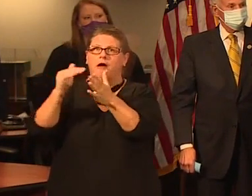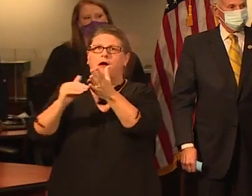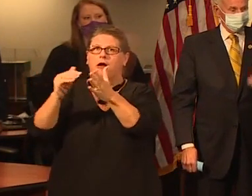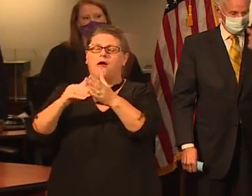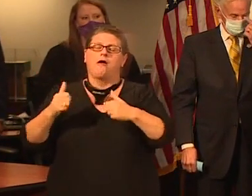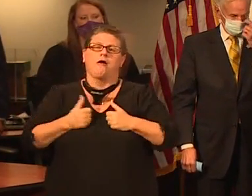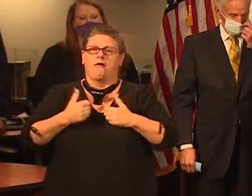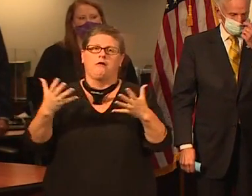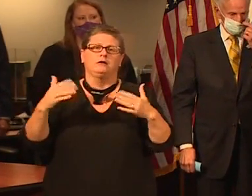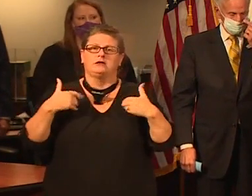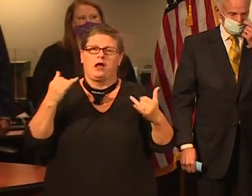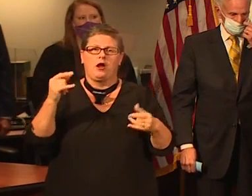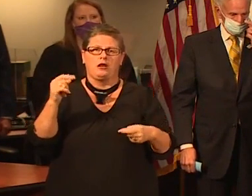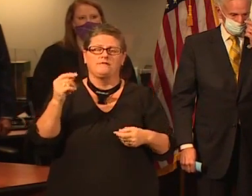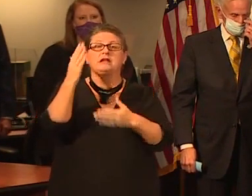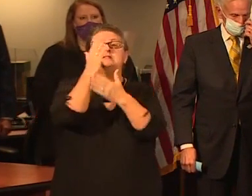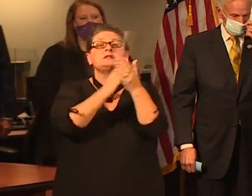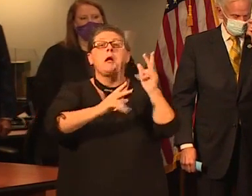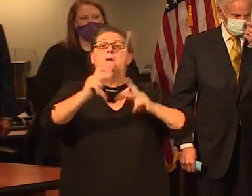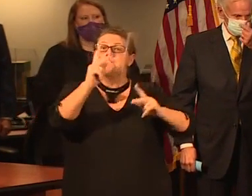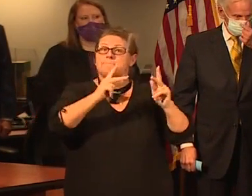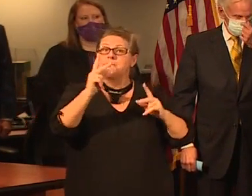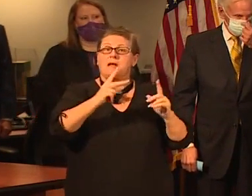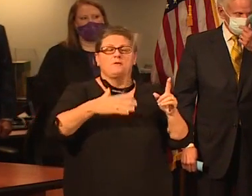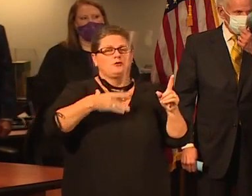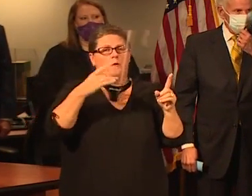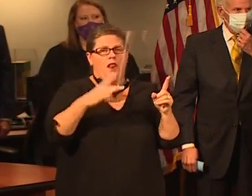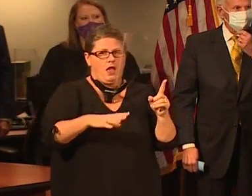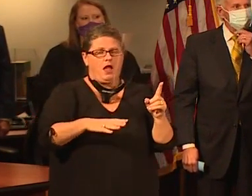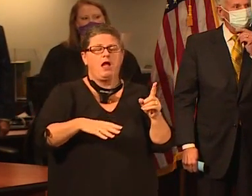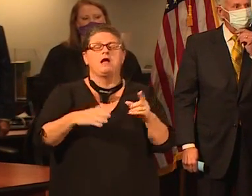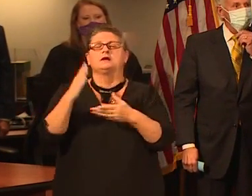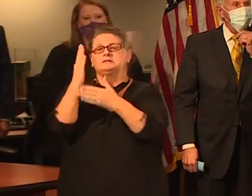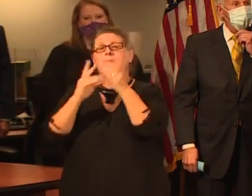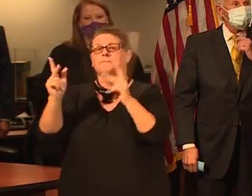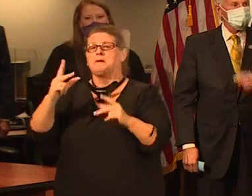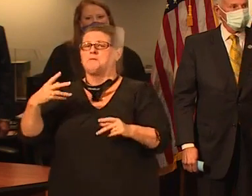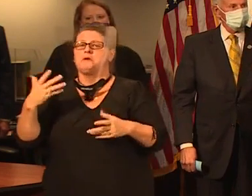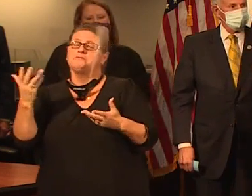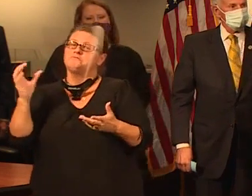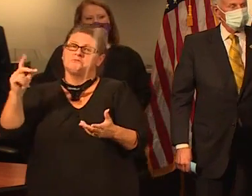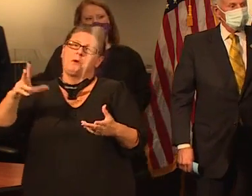PEOPLE ARE HAVE BEEN TESTED AND THE PROCESS CAN BE UNCOMFORTABLE TO SOME.